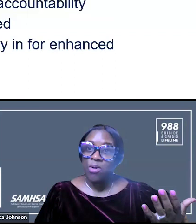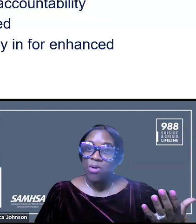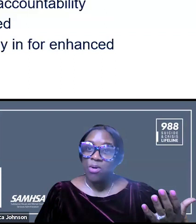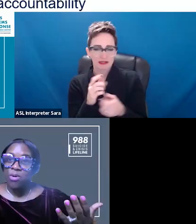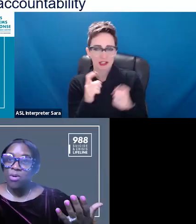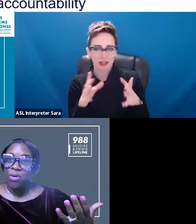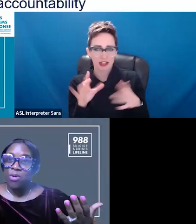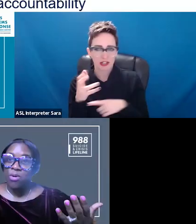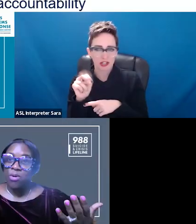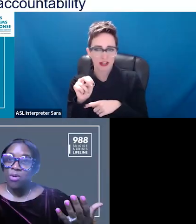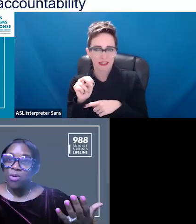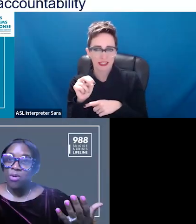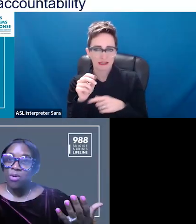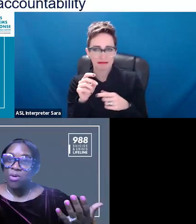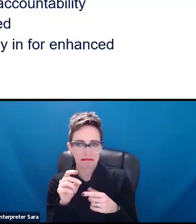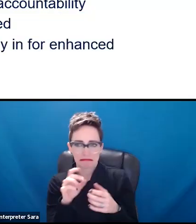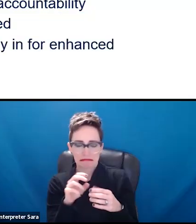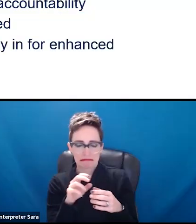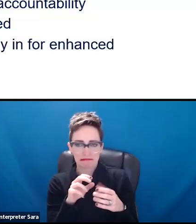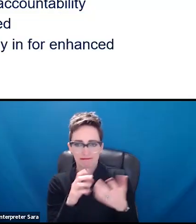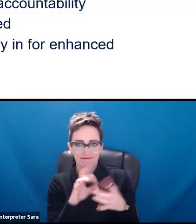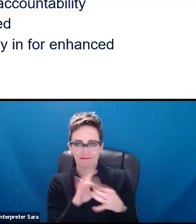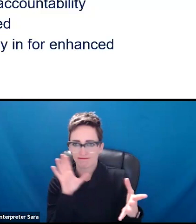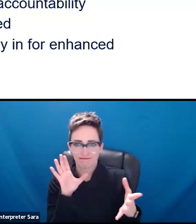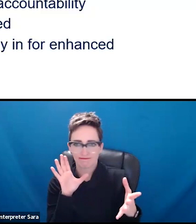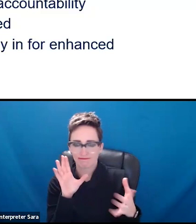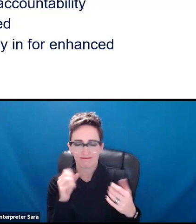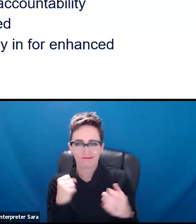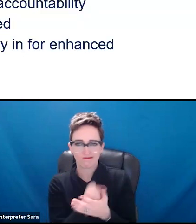What we would like to do now, until she is able to come back,